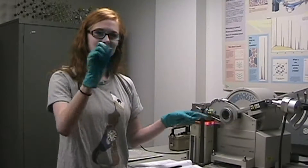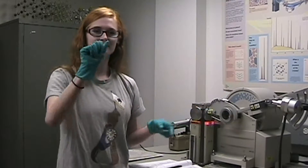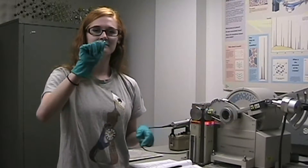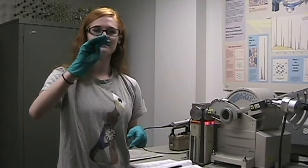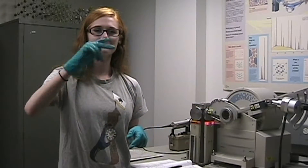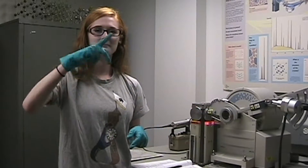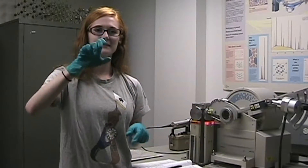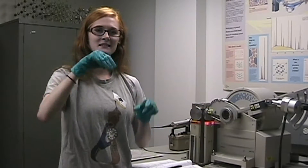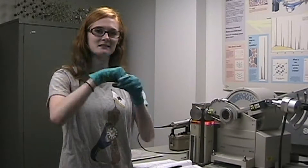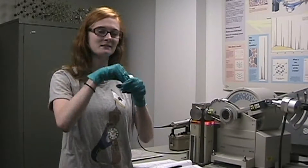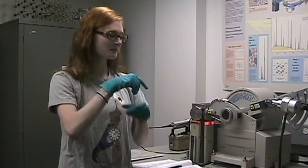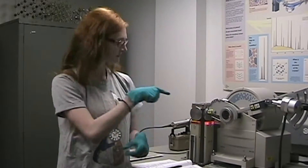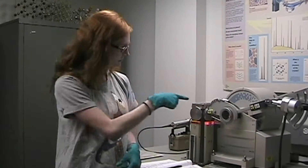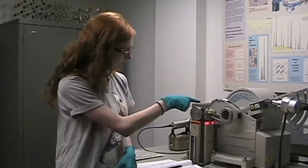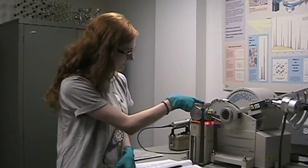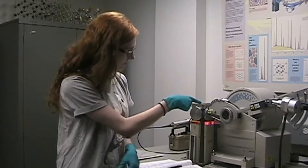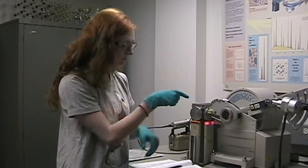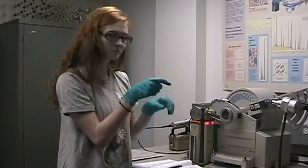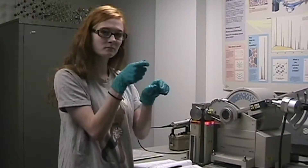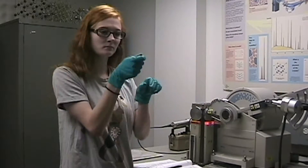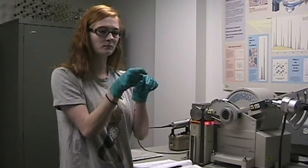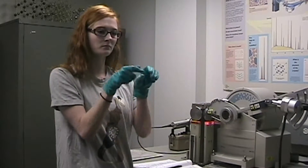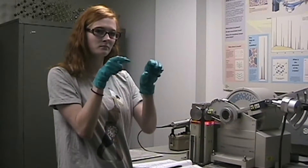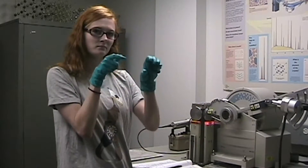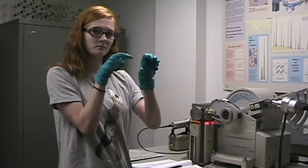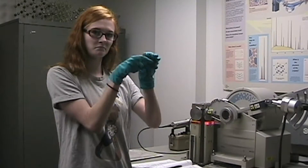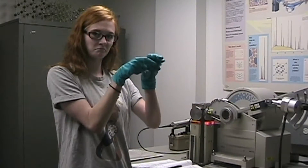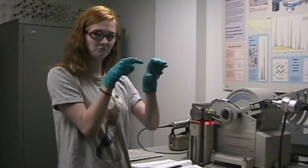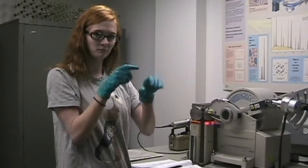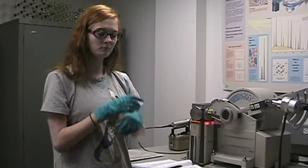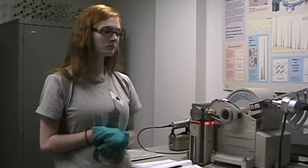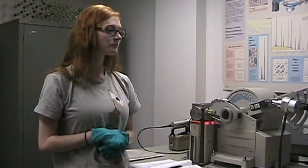The sample holder is inserted in the compartment by following its central mark and by holding down the spring.